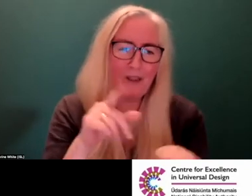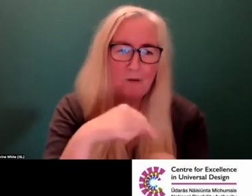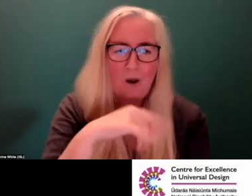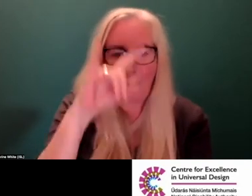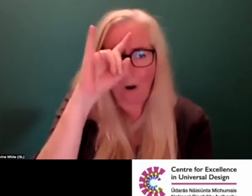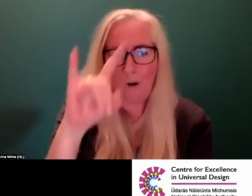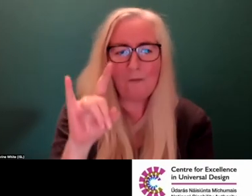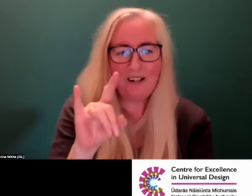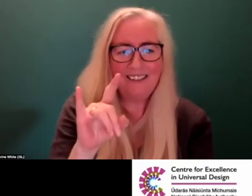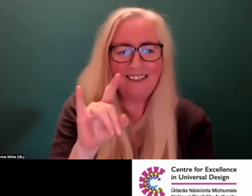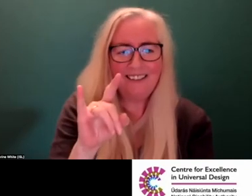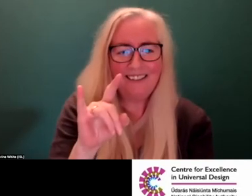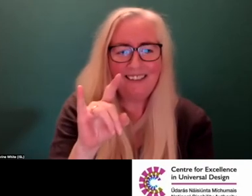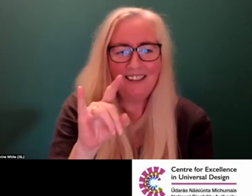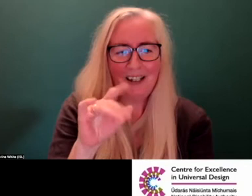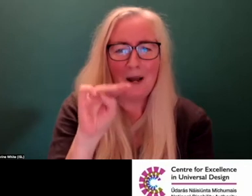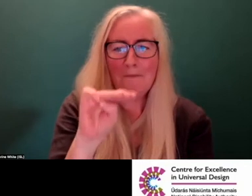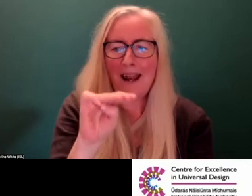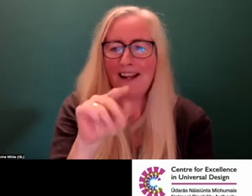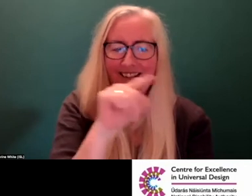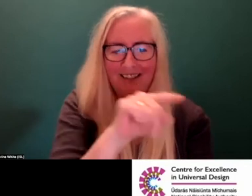And in fact, we're hoping that the client for India buildings may come and